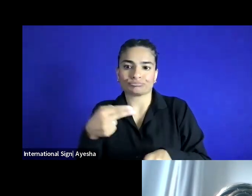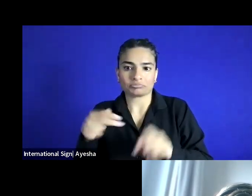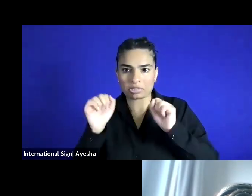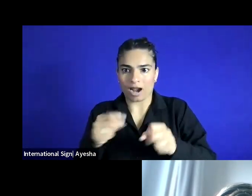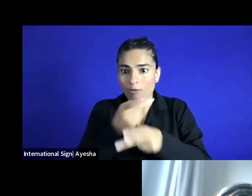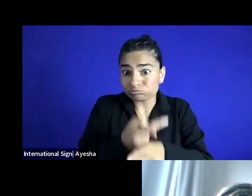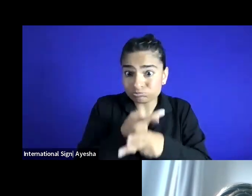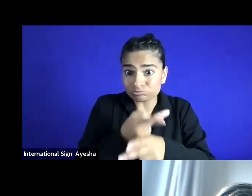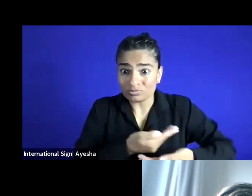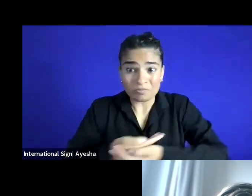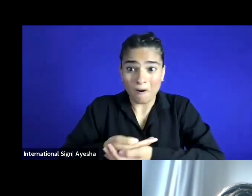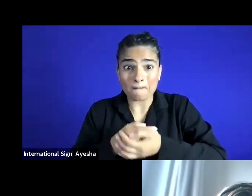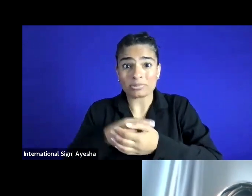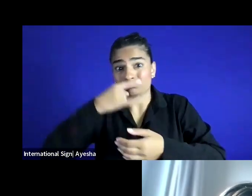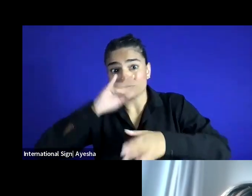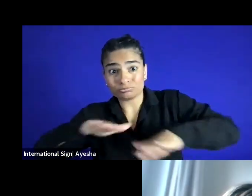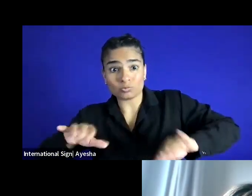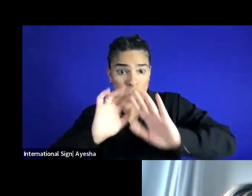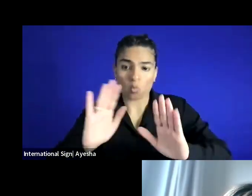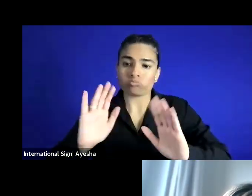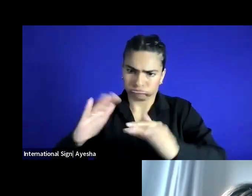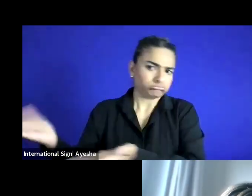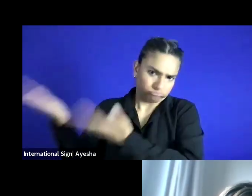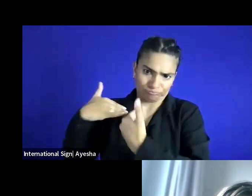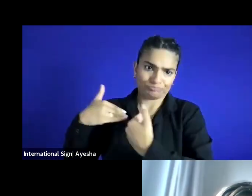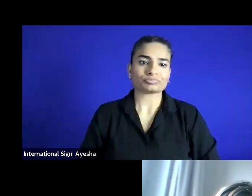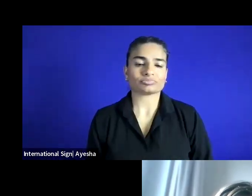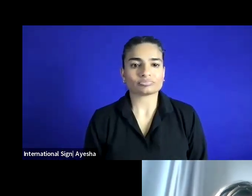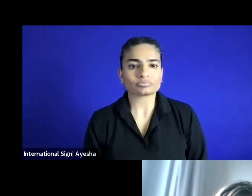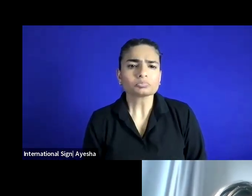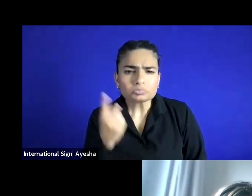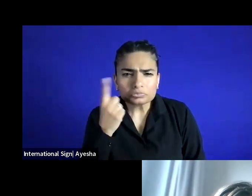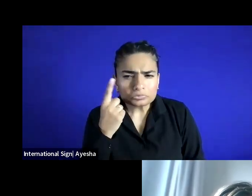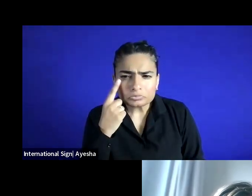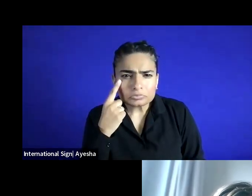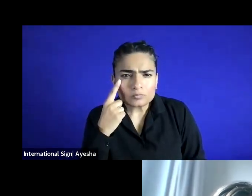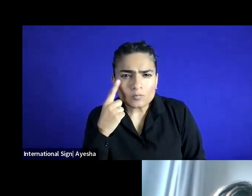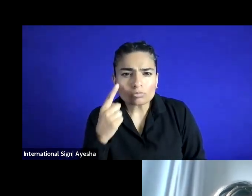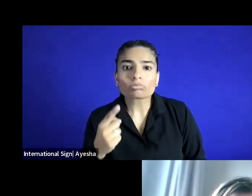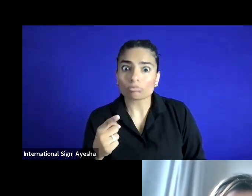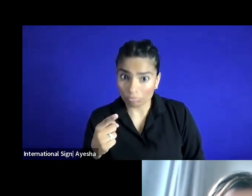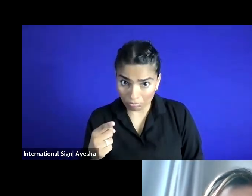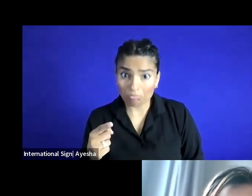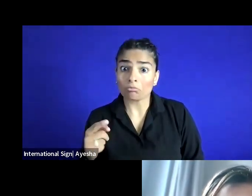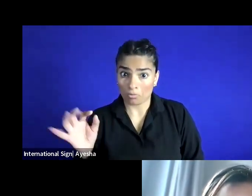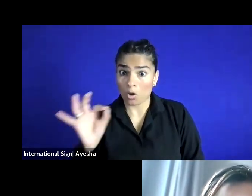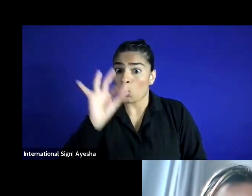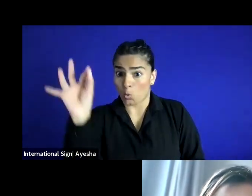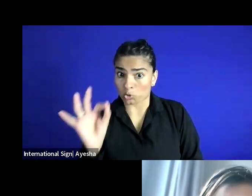Let's see. I think also a very good question on the preparations being made in the event of conflict between participants, particularly